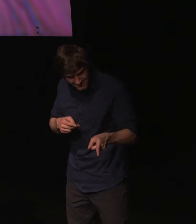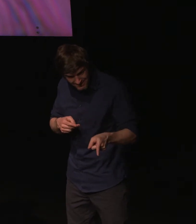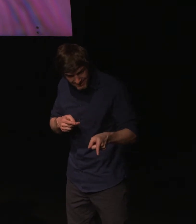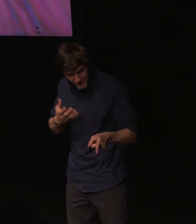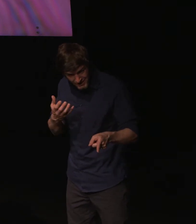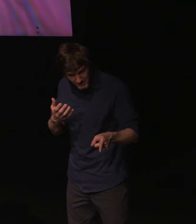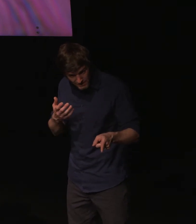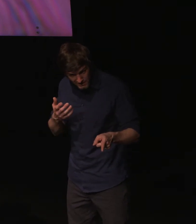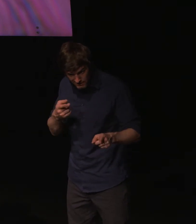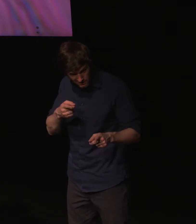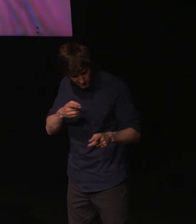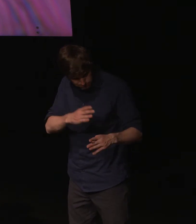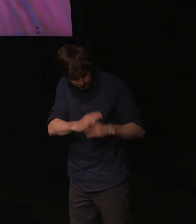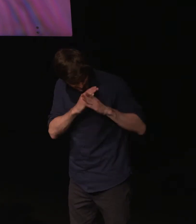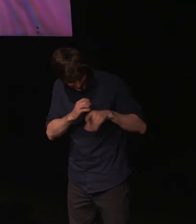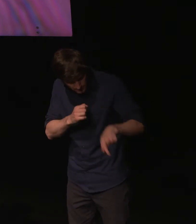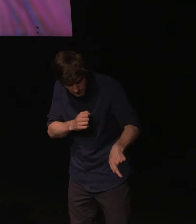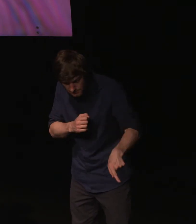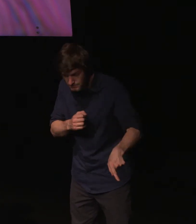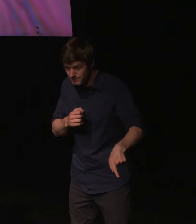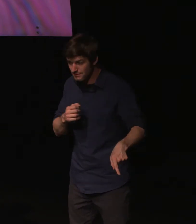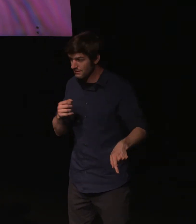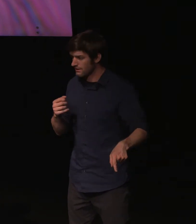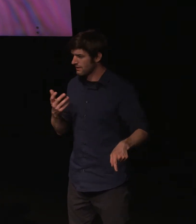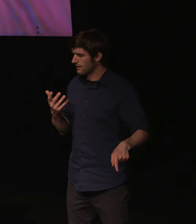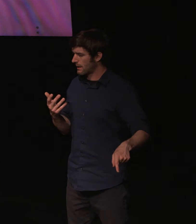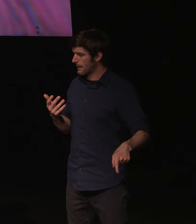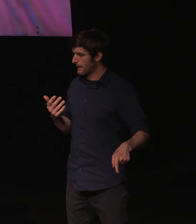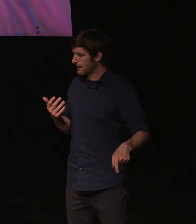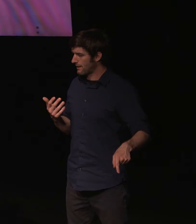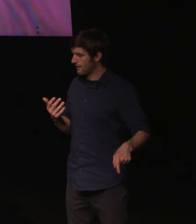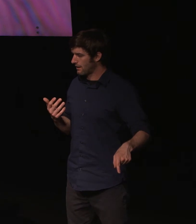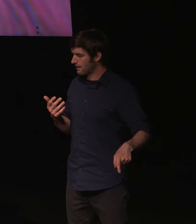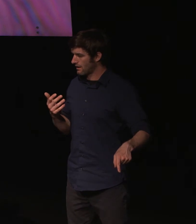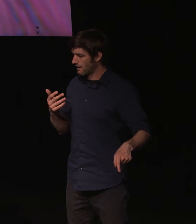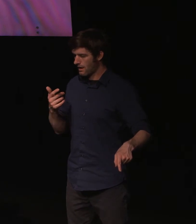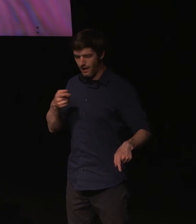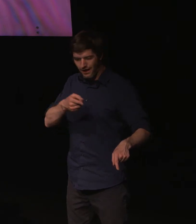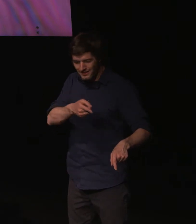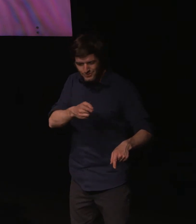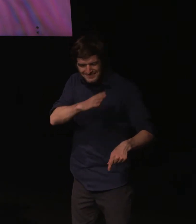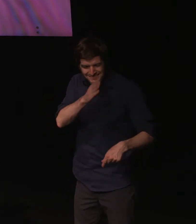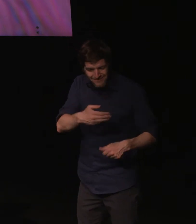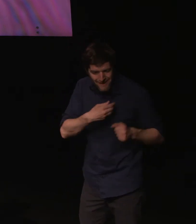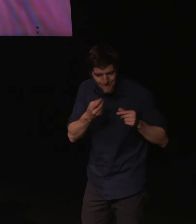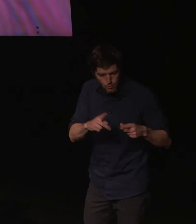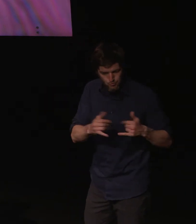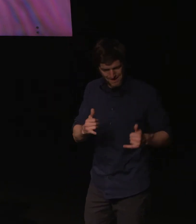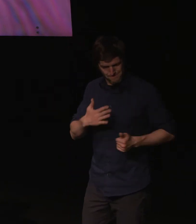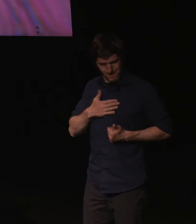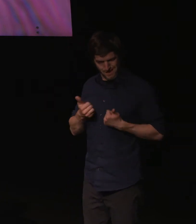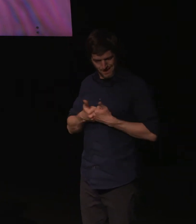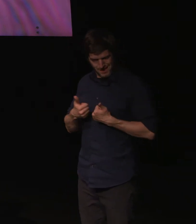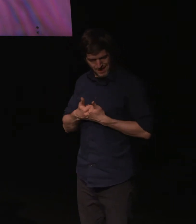in some way that... ...they will never have that opportunity." Or at least the opportunity will be so steep